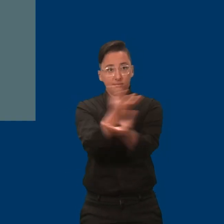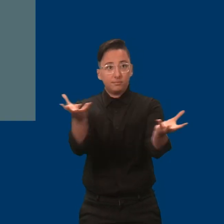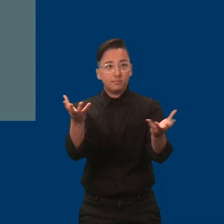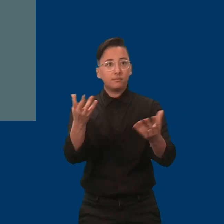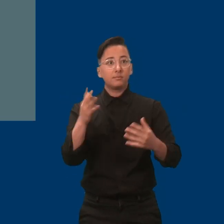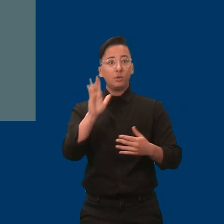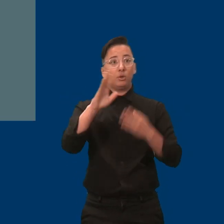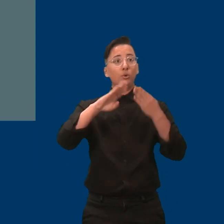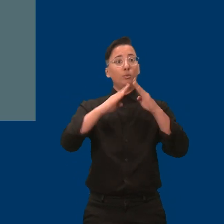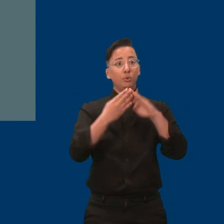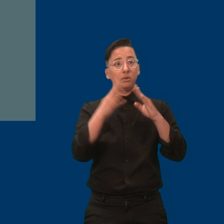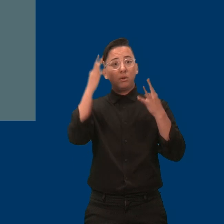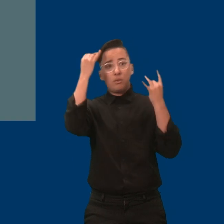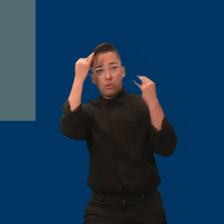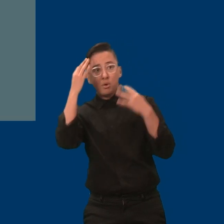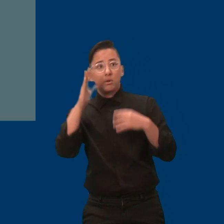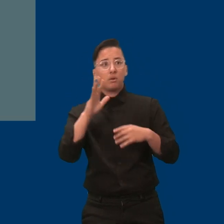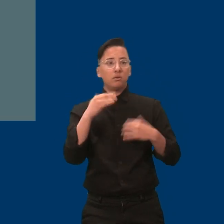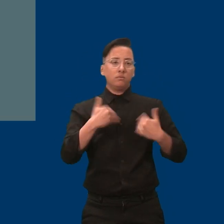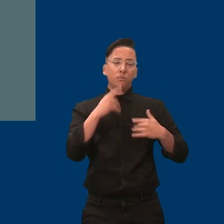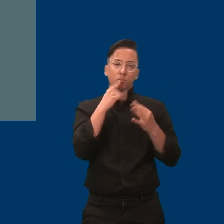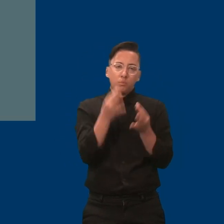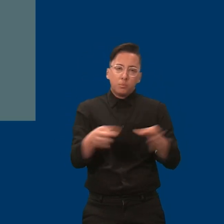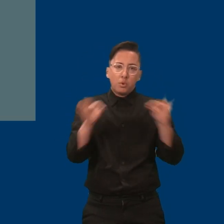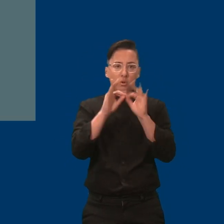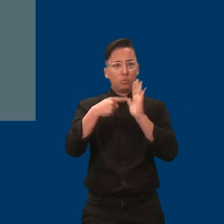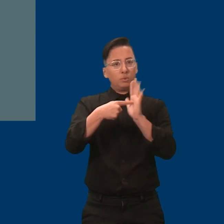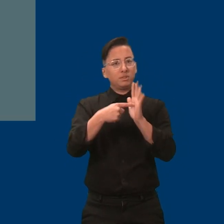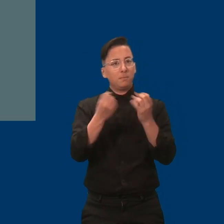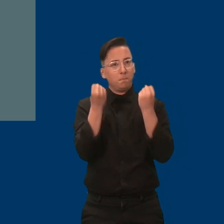represent so many of us. We are grateful these advocates spent